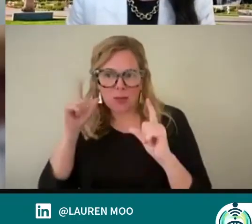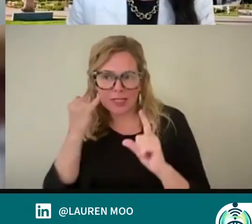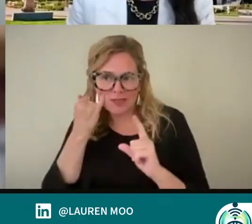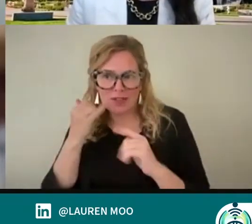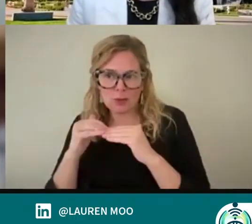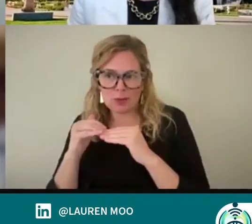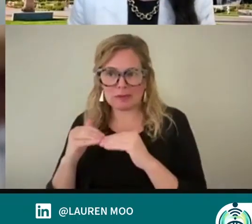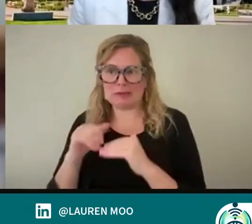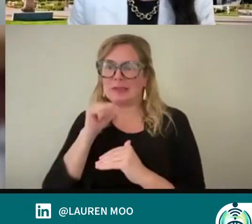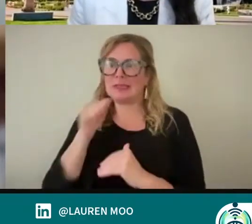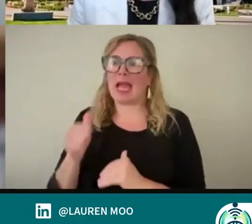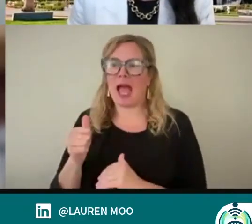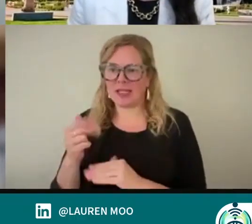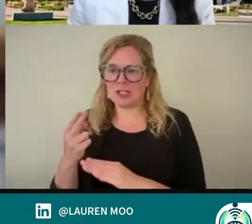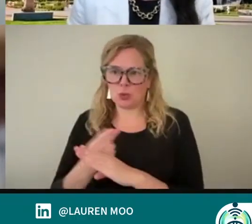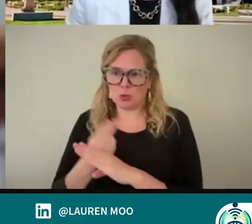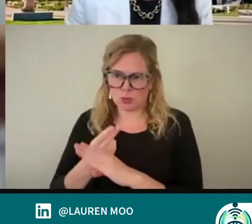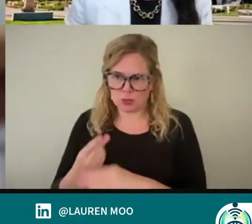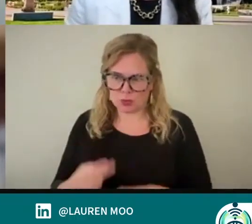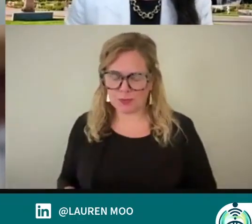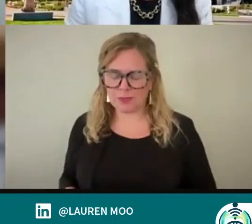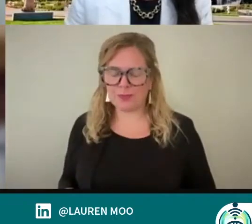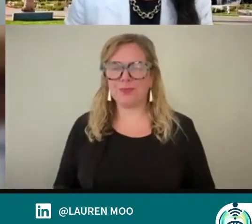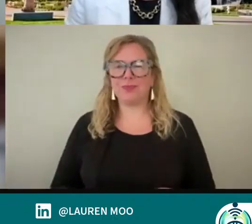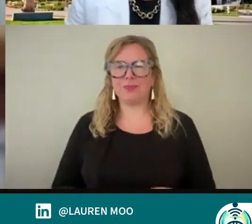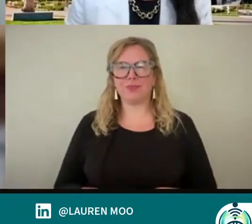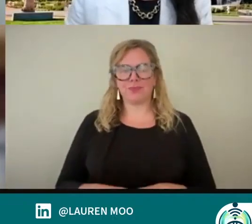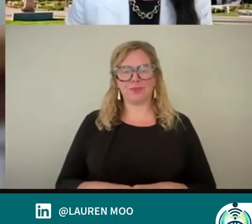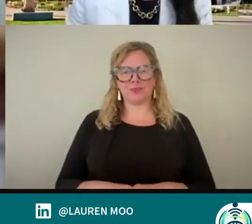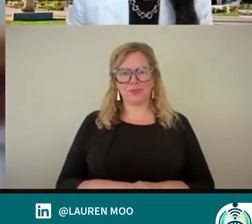think as with all clinical care you have to use judgment, depending on the reason for a